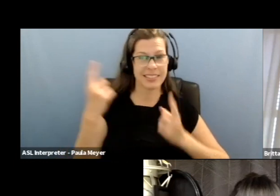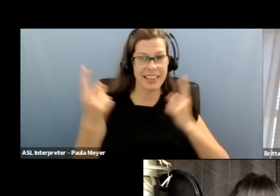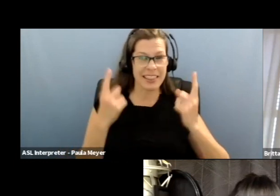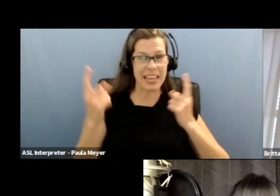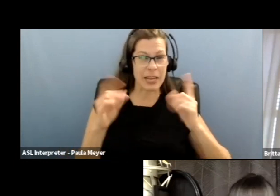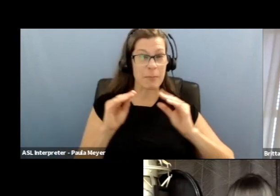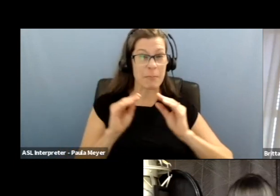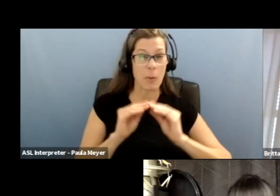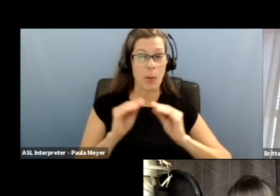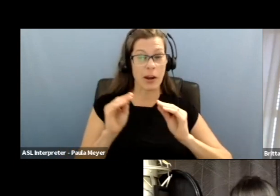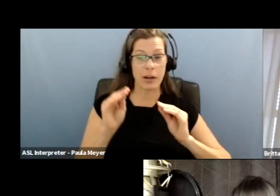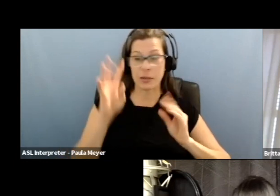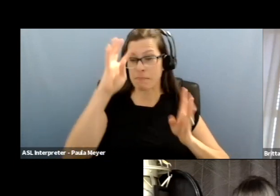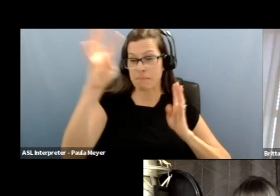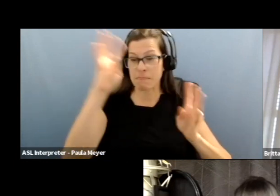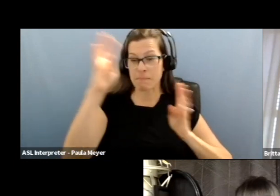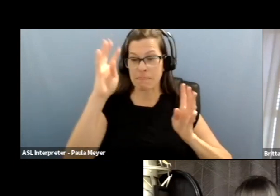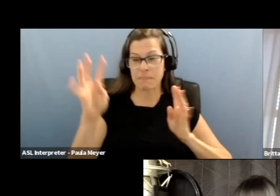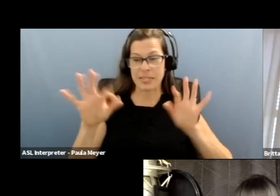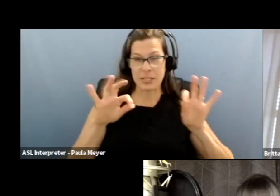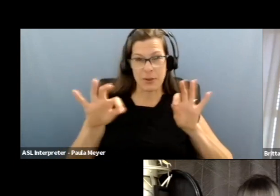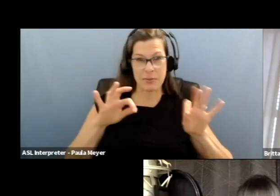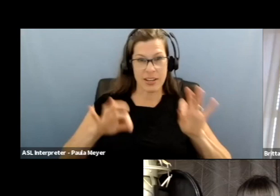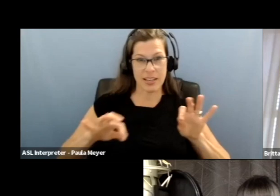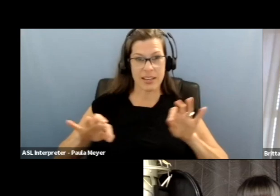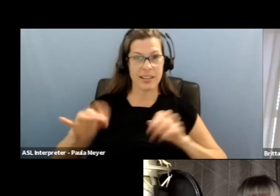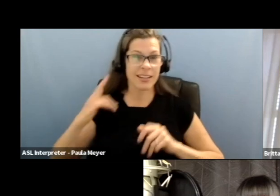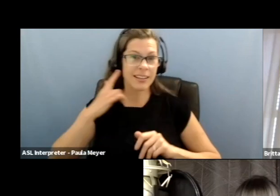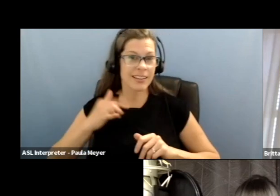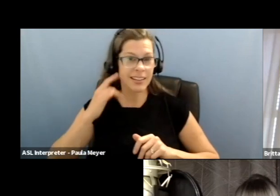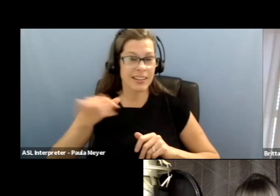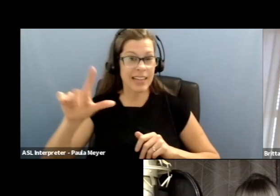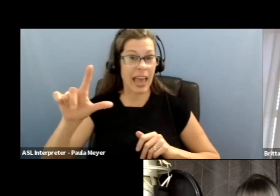Out in LA and with different- there are- we are freelance describers,